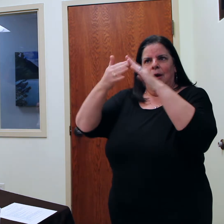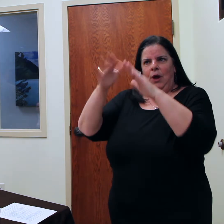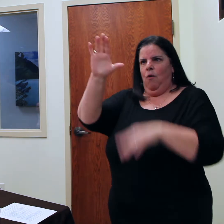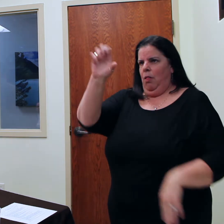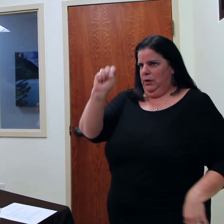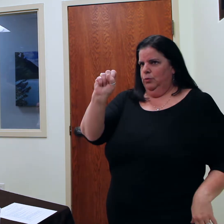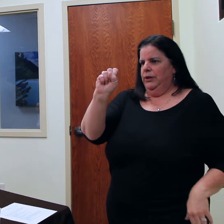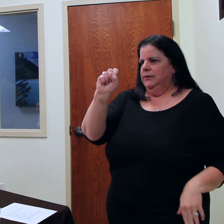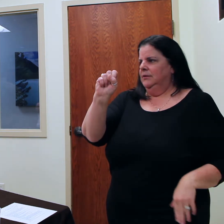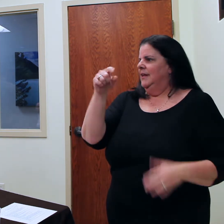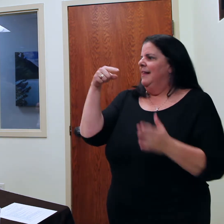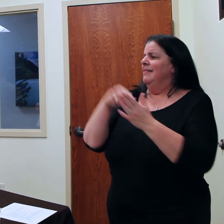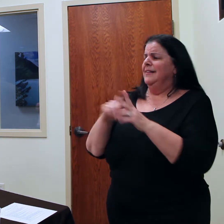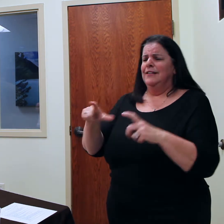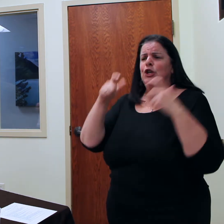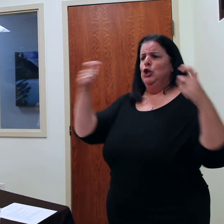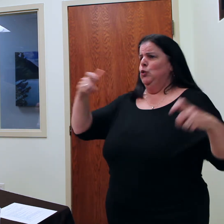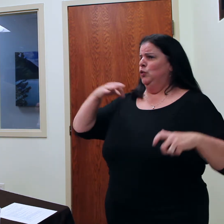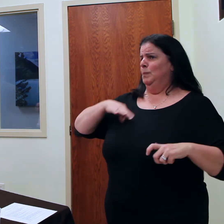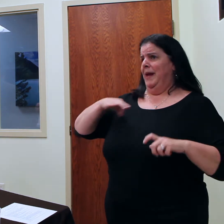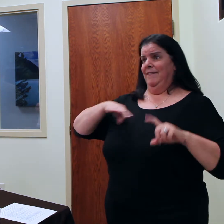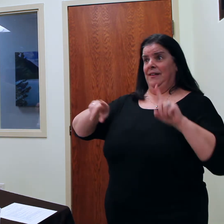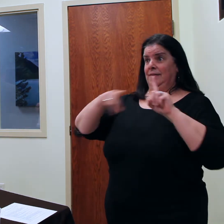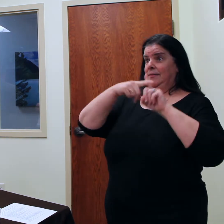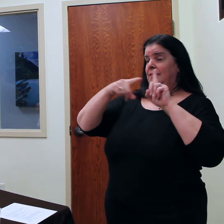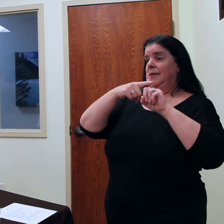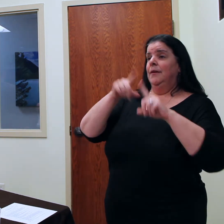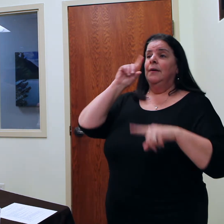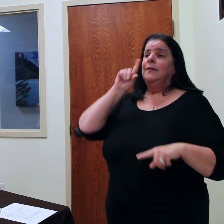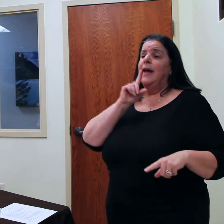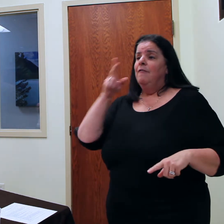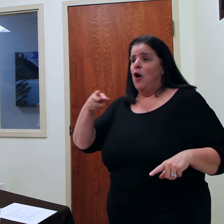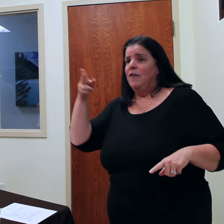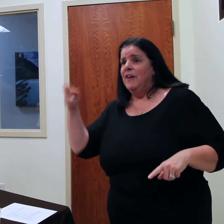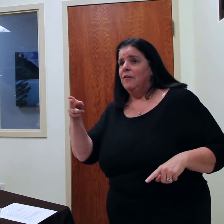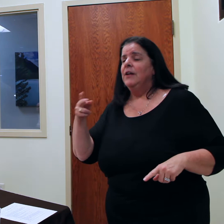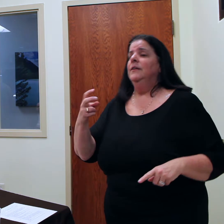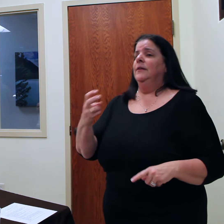Where this is a huge benefit is now the deaf, hard of hearing, and speech impaired communities